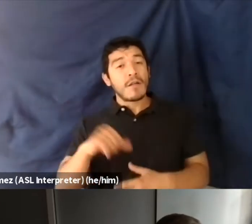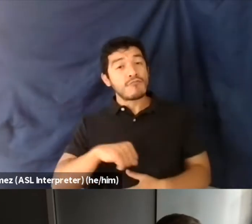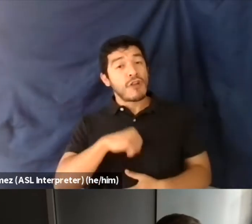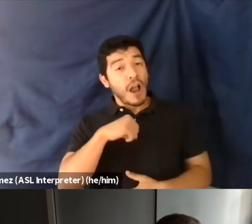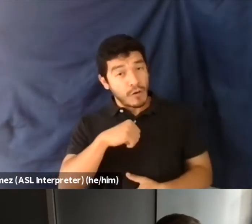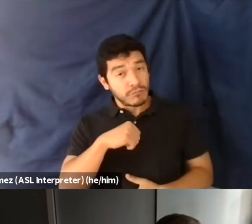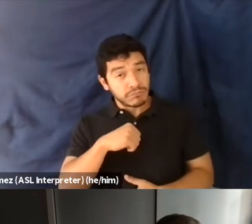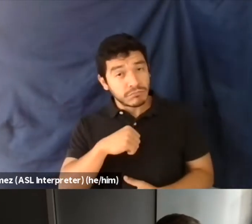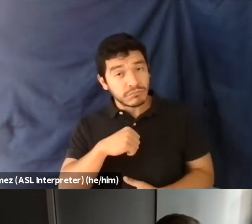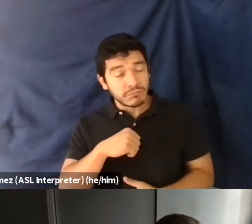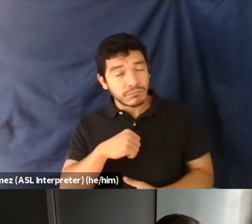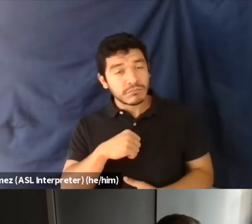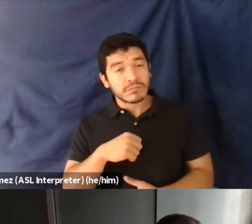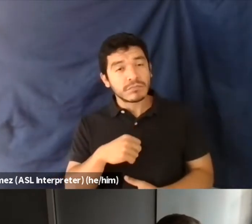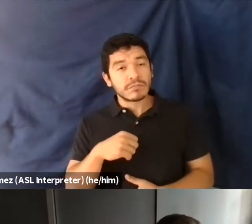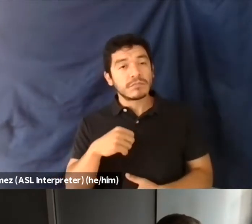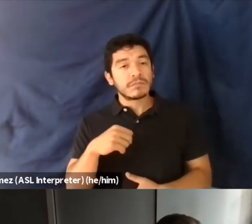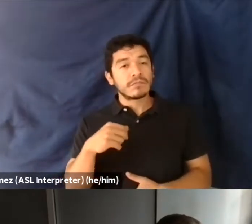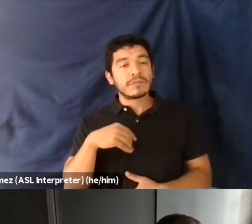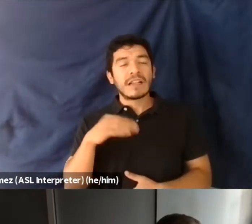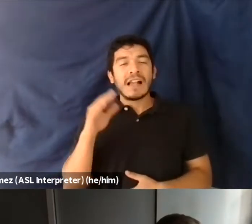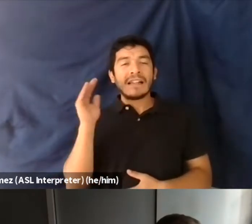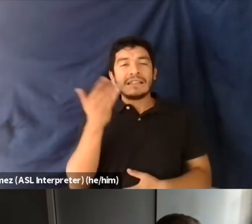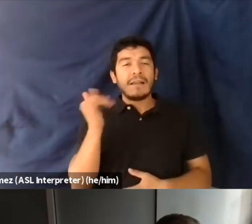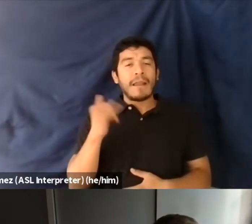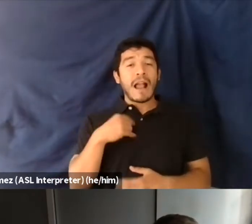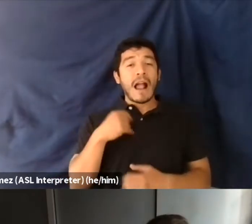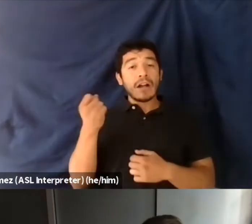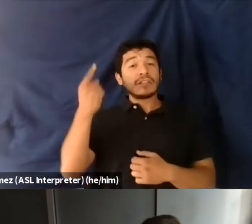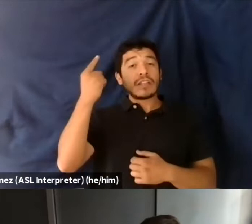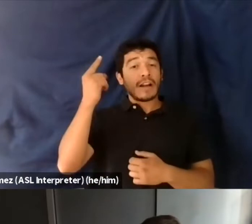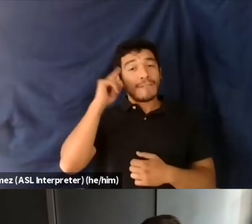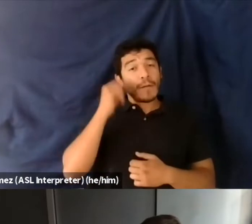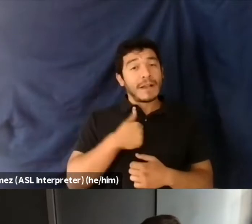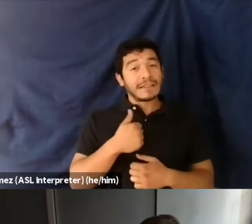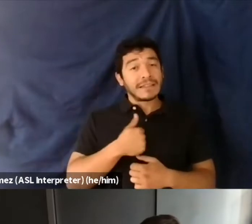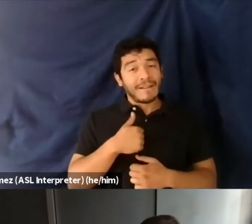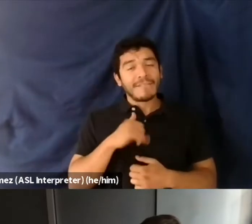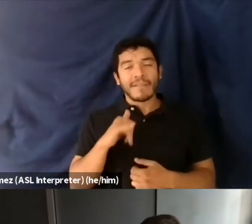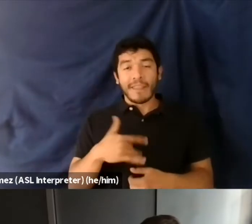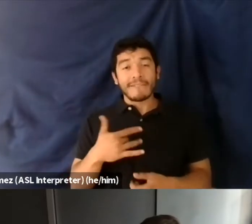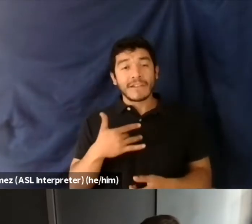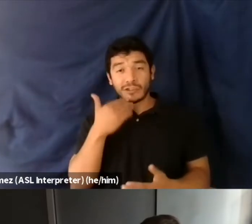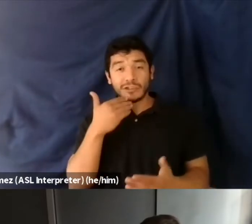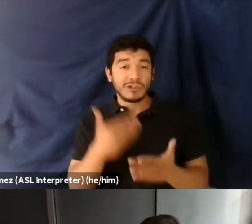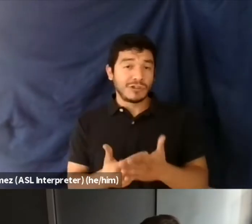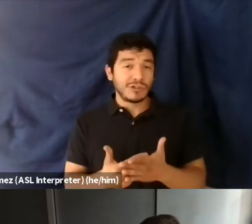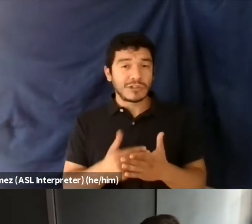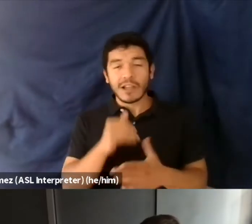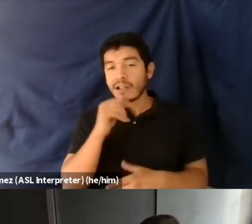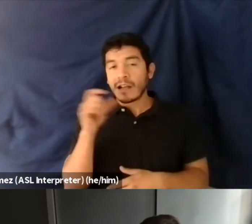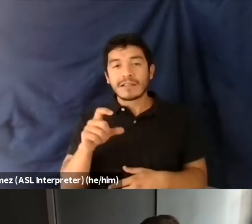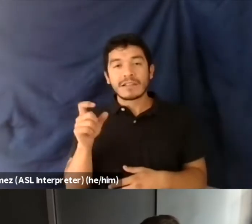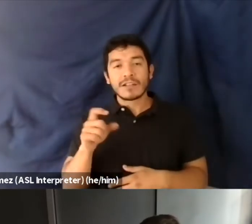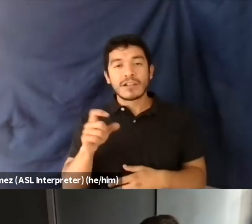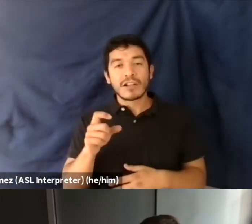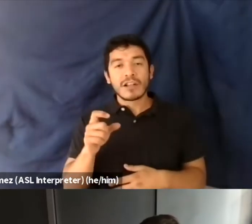and I sort of did it for myself and that feels good and not necessarily any other outside pressures.